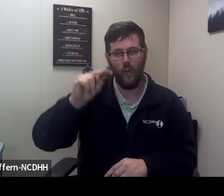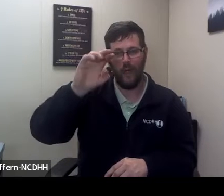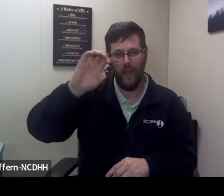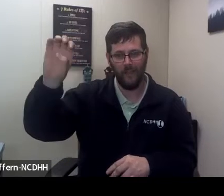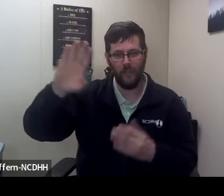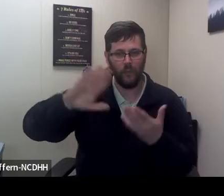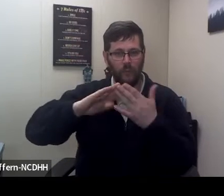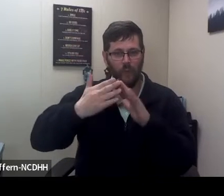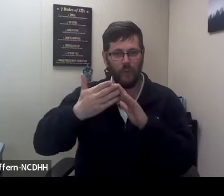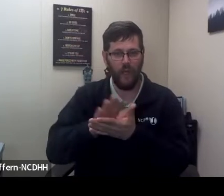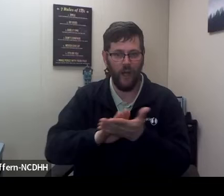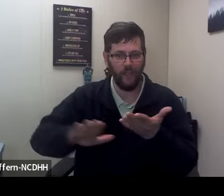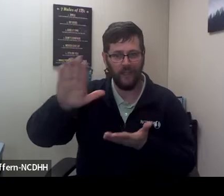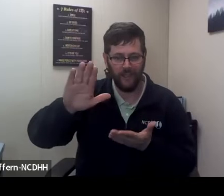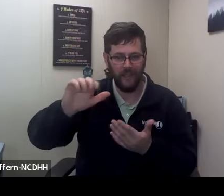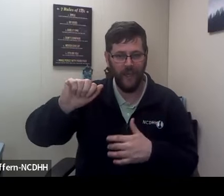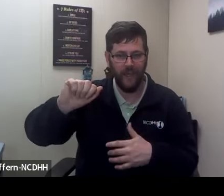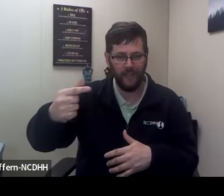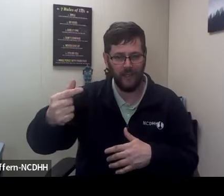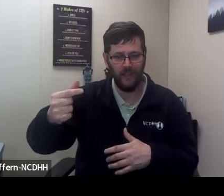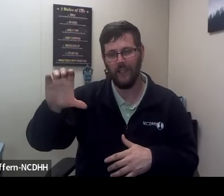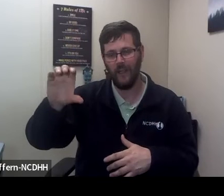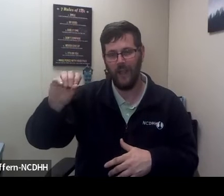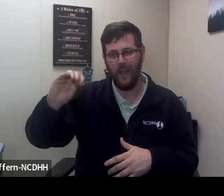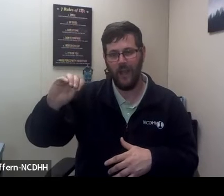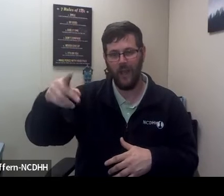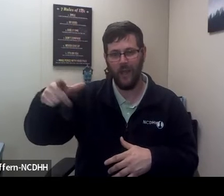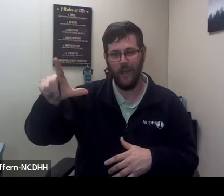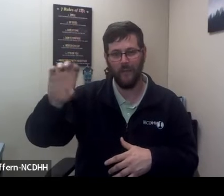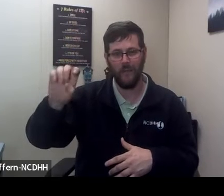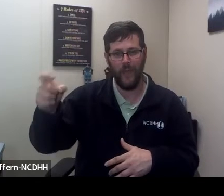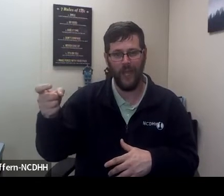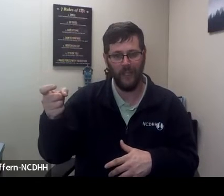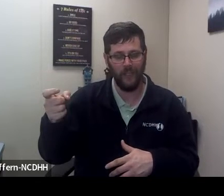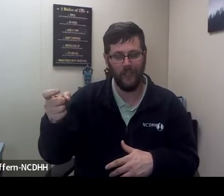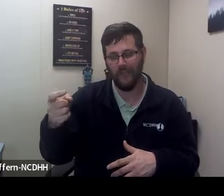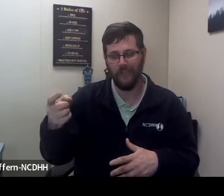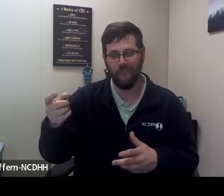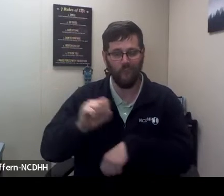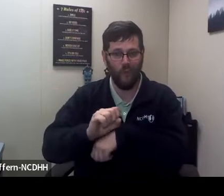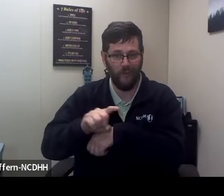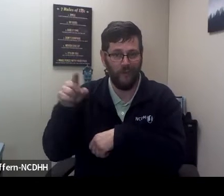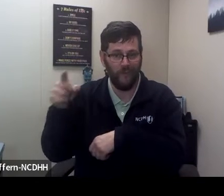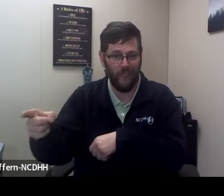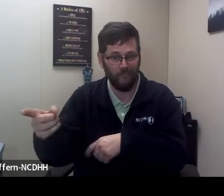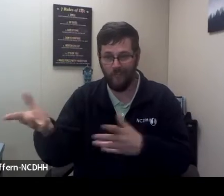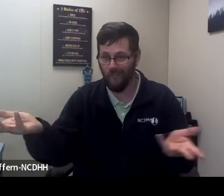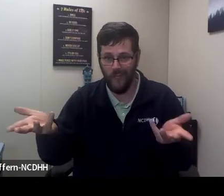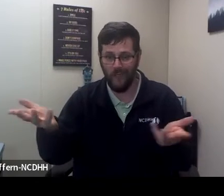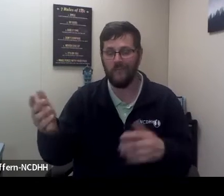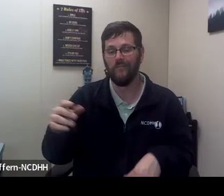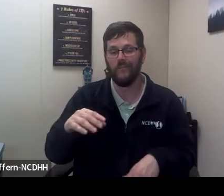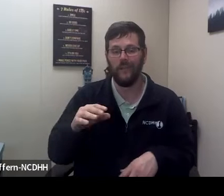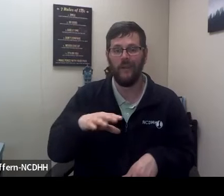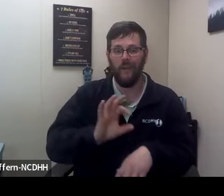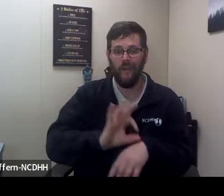over at the Norfolk Northeast Community College at the Ag Complex building. I'll be there at a booth